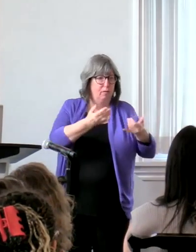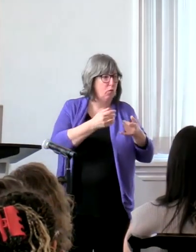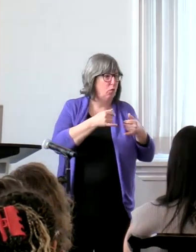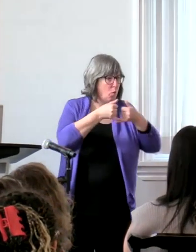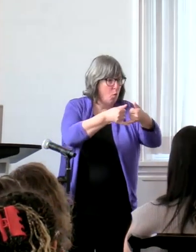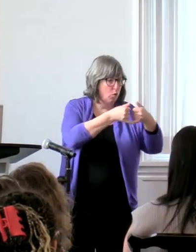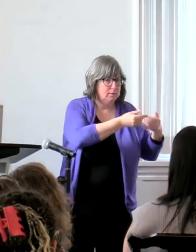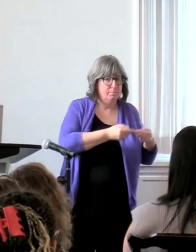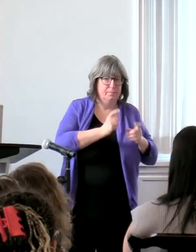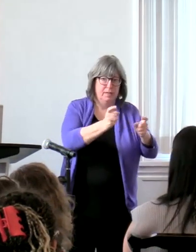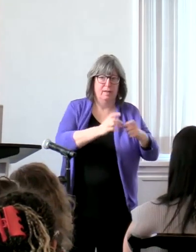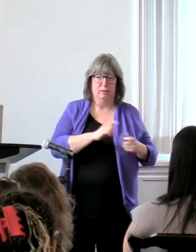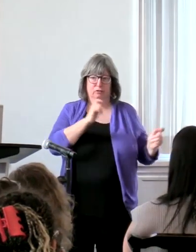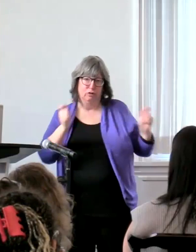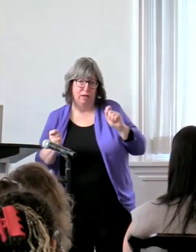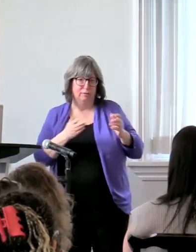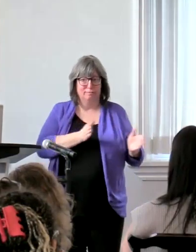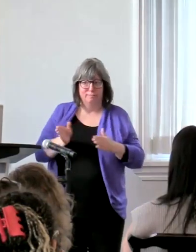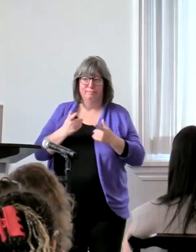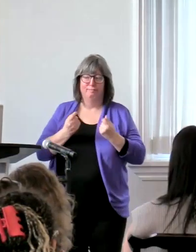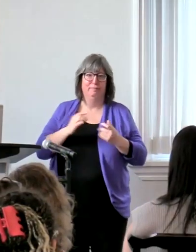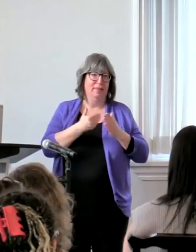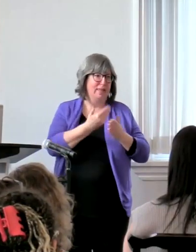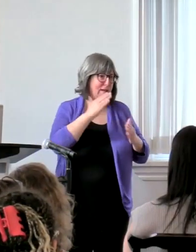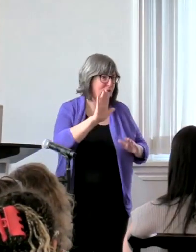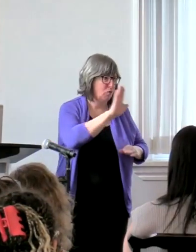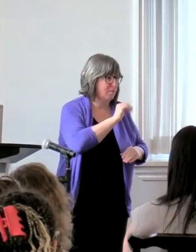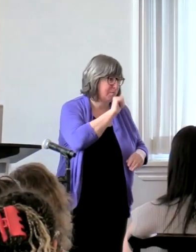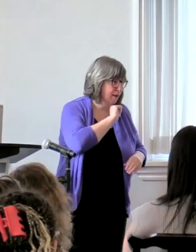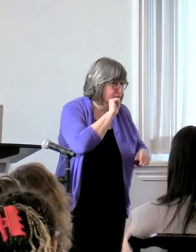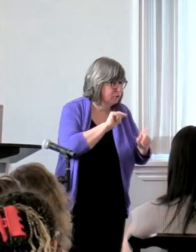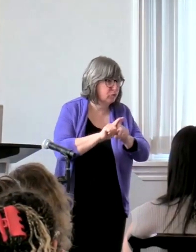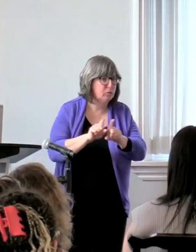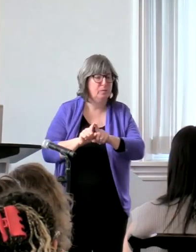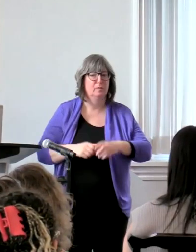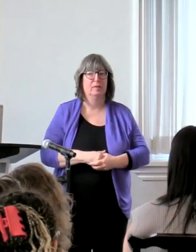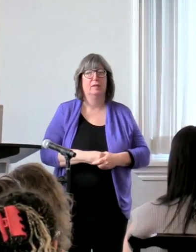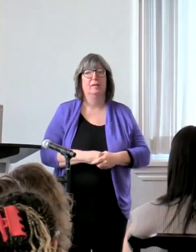And pivoting and thank you all for your patience.